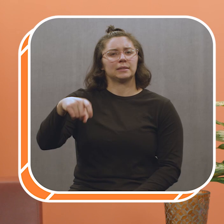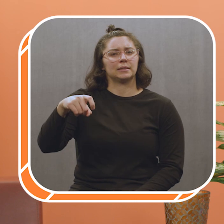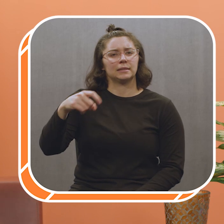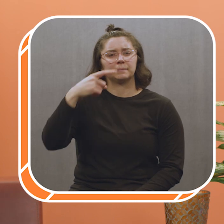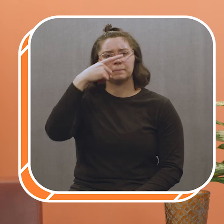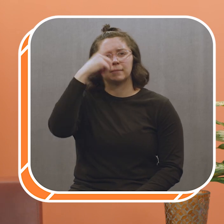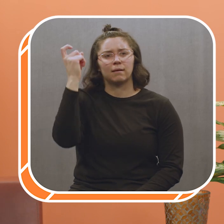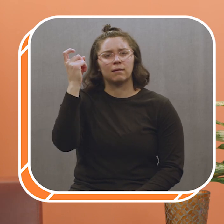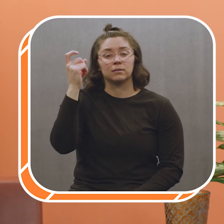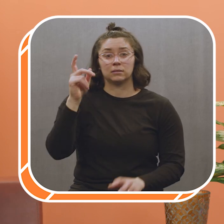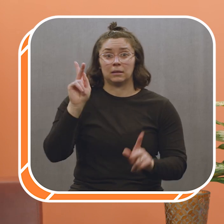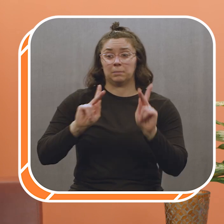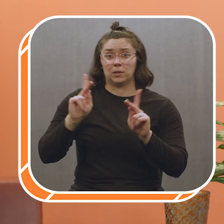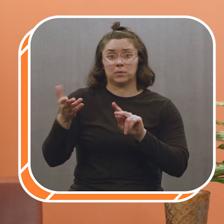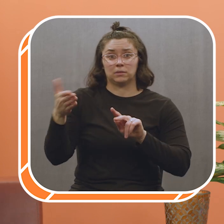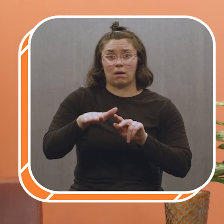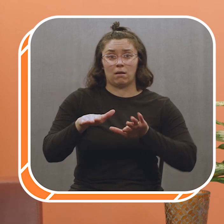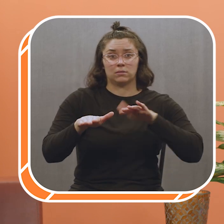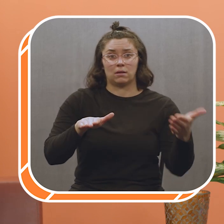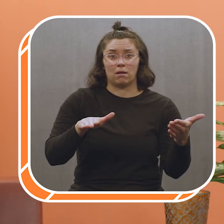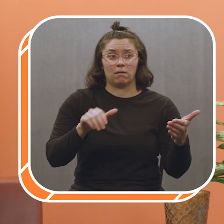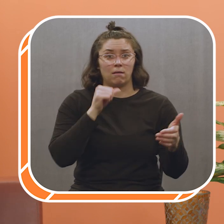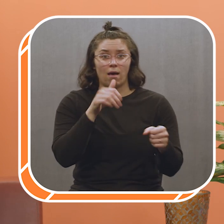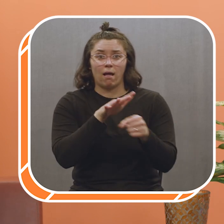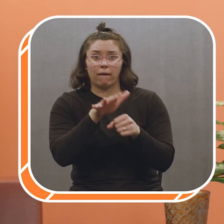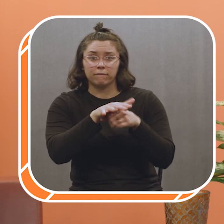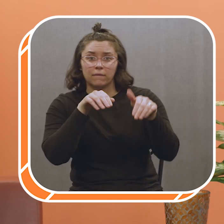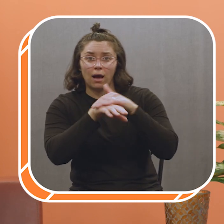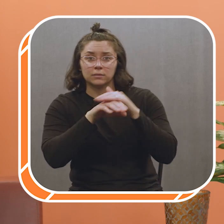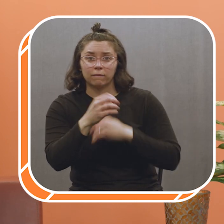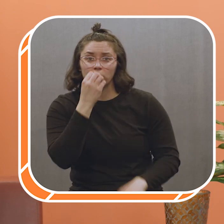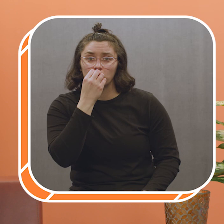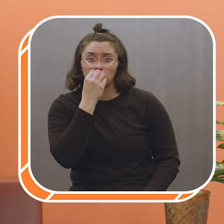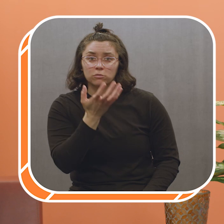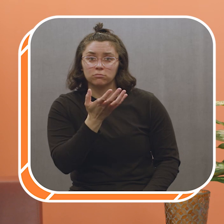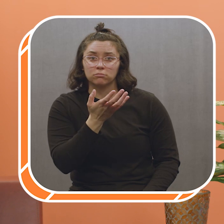because if people are dying from not having access to food,